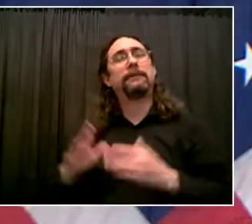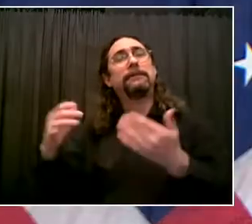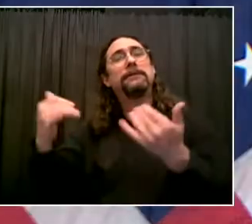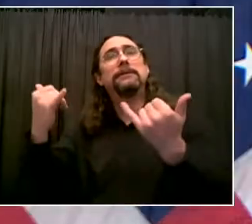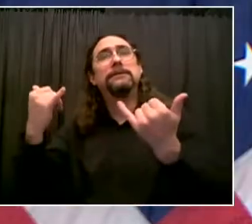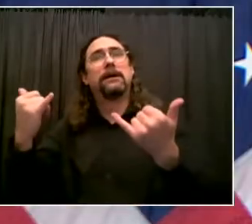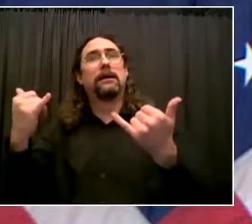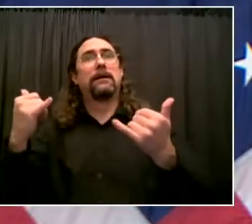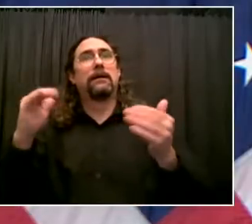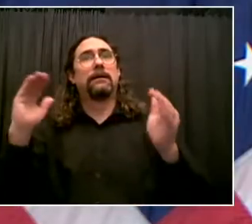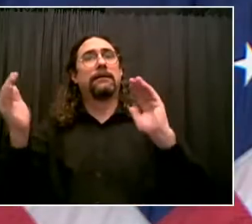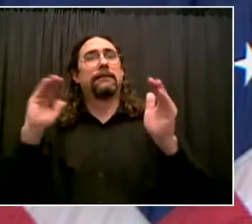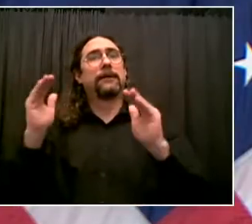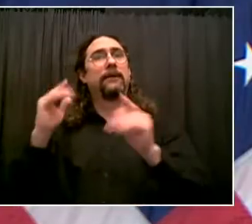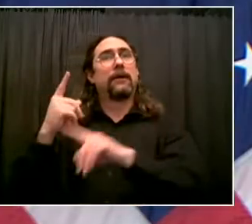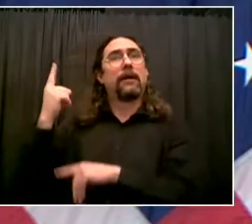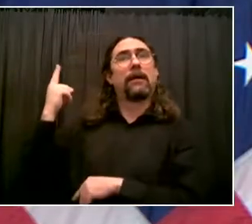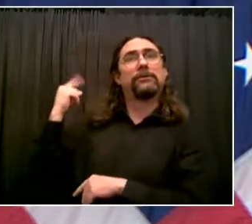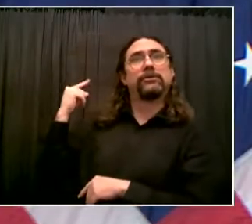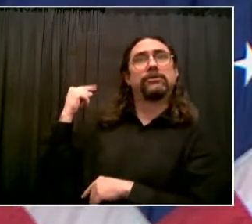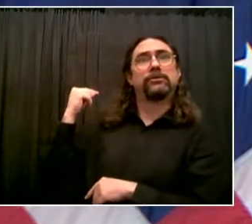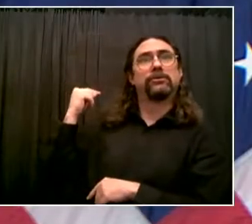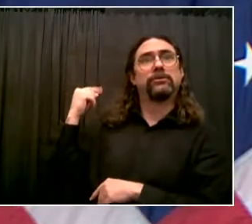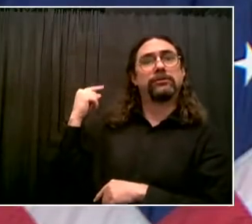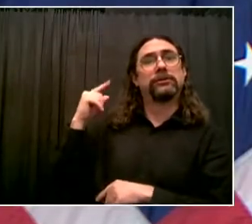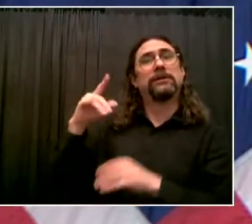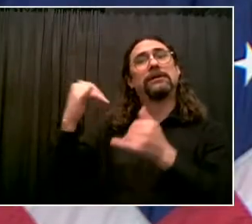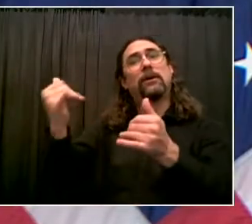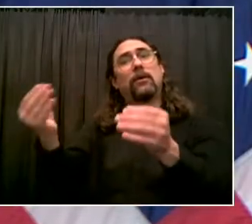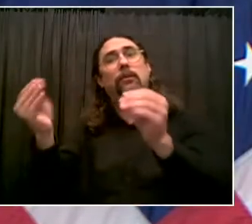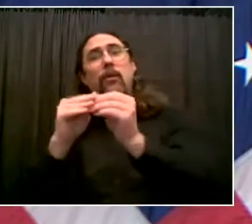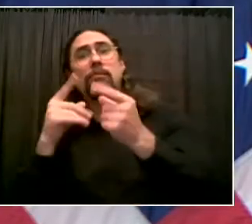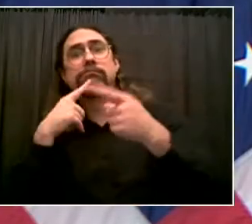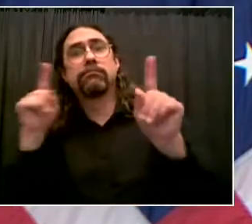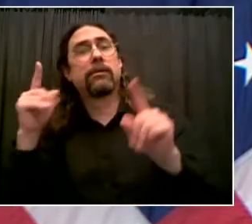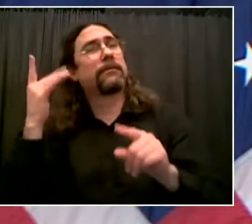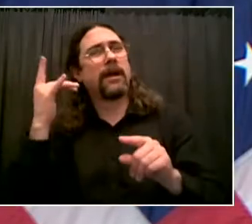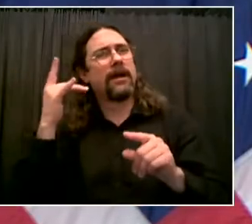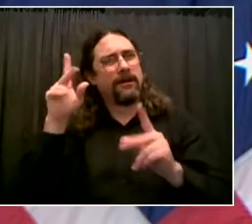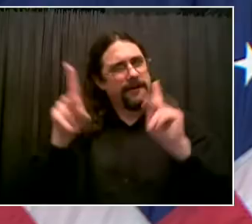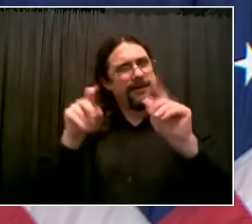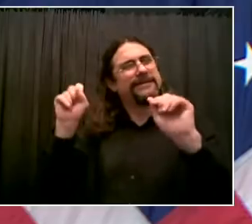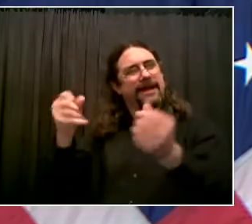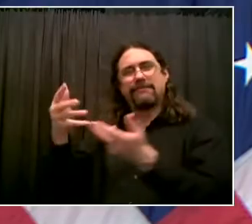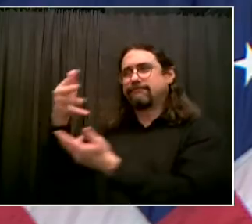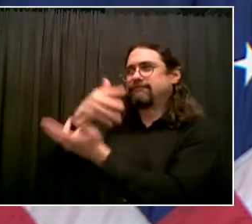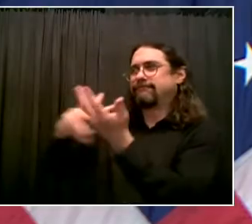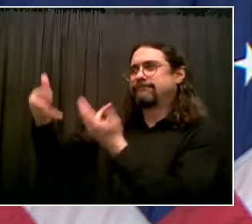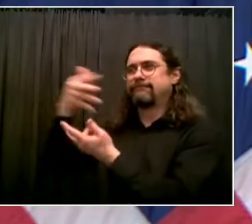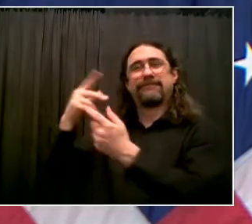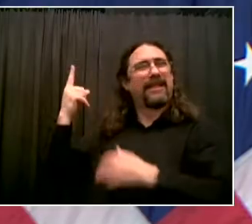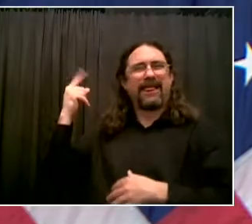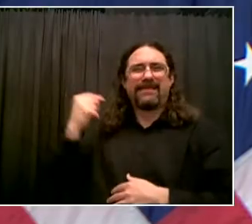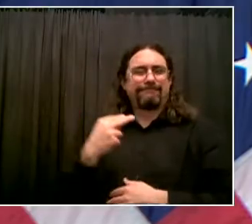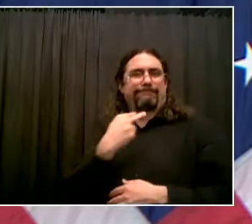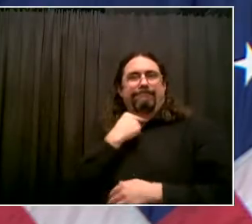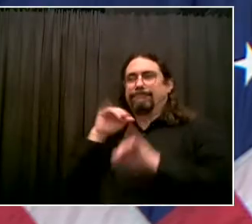MAJOR IN VTMESENS.T BACK TO CEASE- FIRE WHY THINK IS GOING TO BE SUCCESSFUL BECAUSE PEOPLE WILL ACTUALLY GET TOGETHER AND